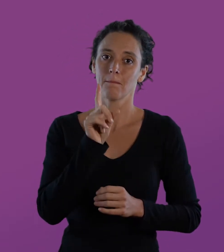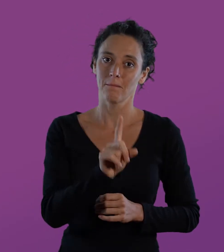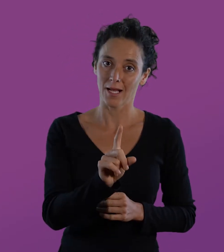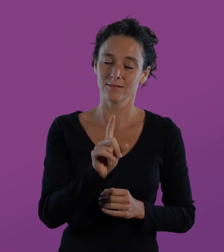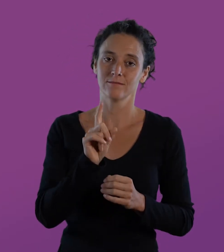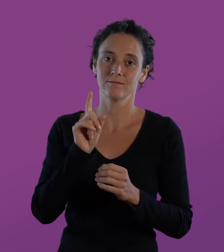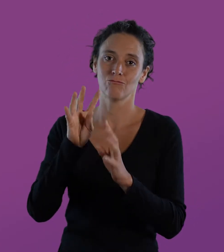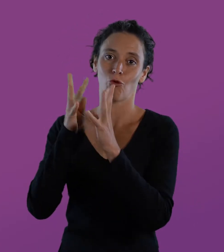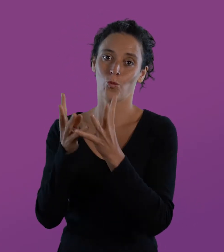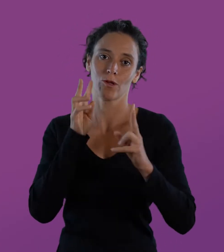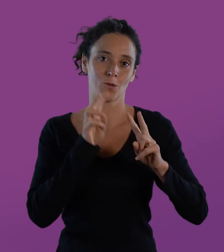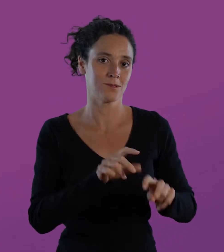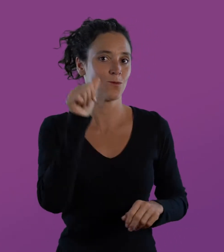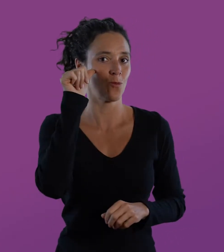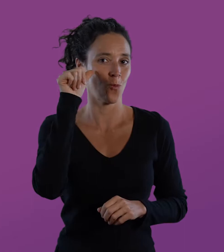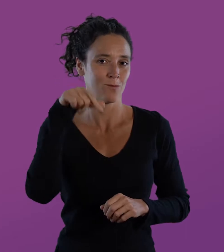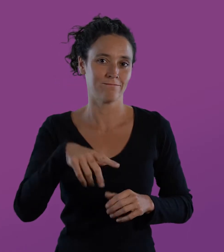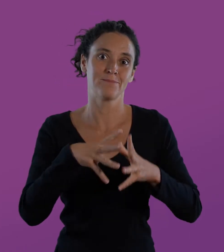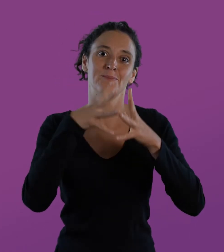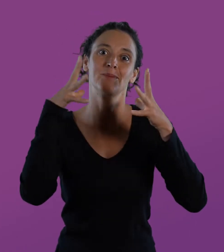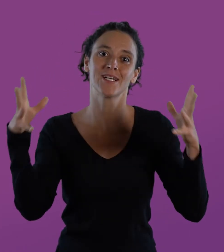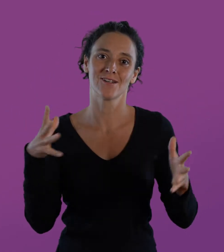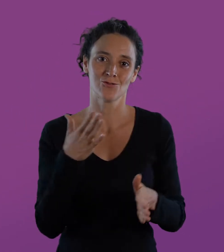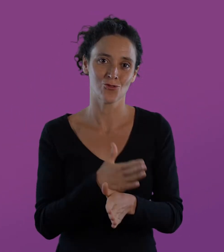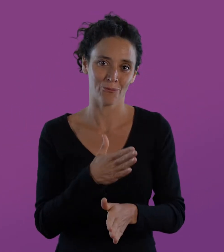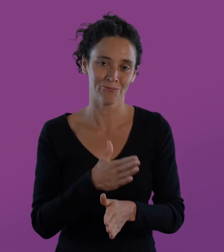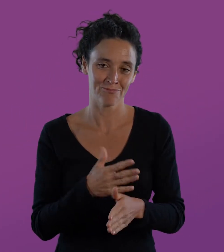the Royal Commission is under no illusion as to the magnitude and difficulty of the task.